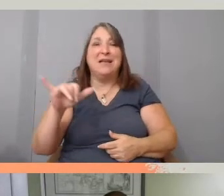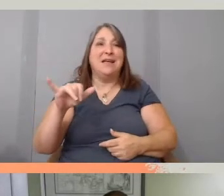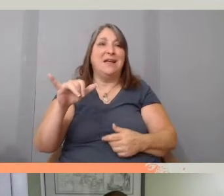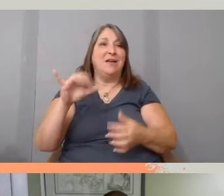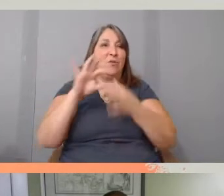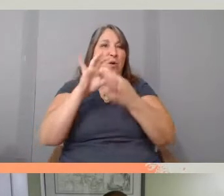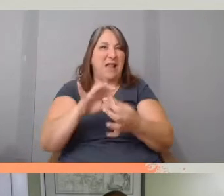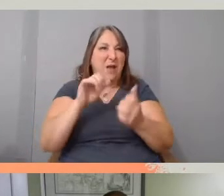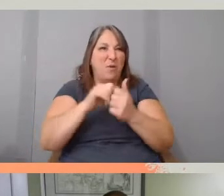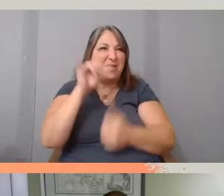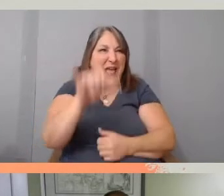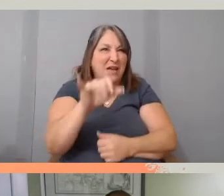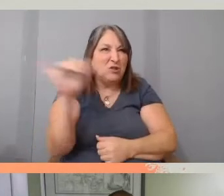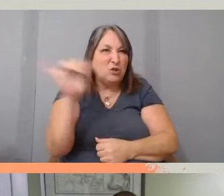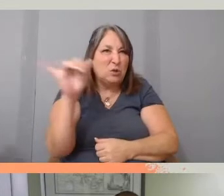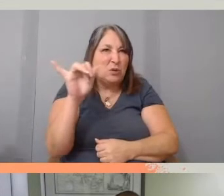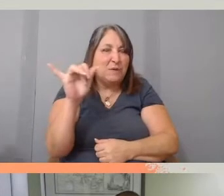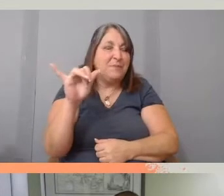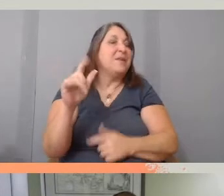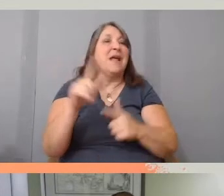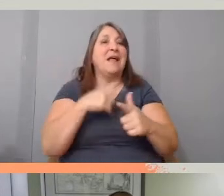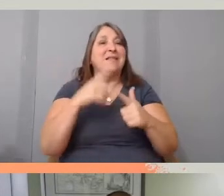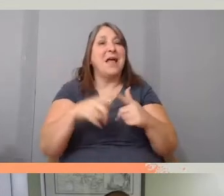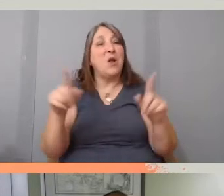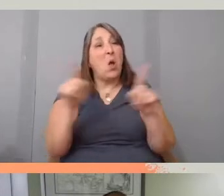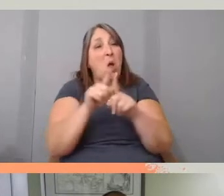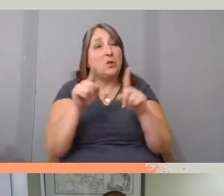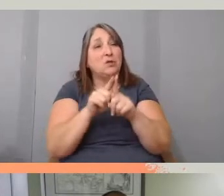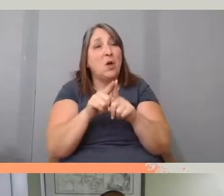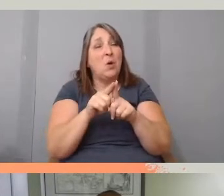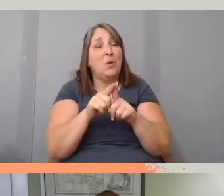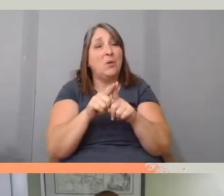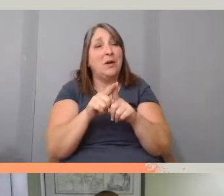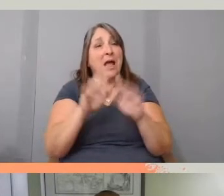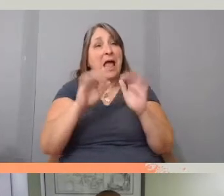And then by extension like how does we as a society